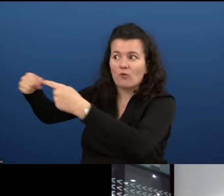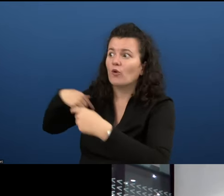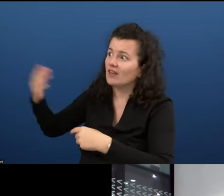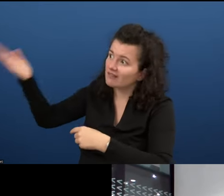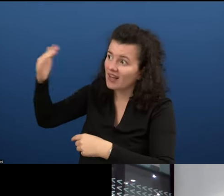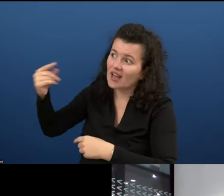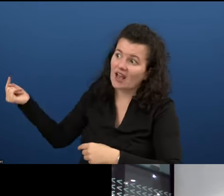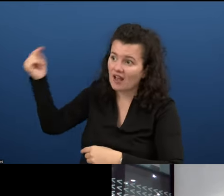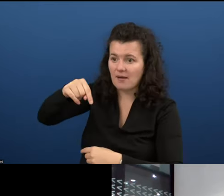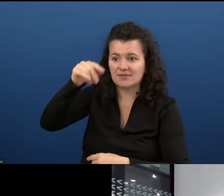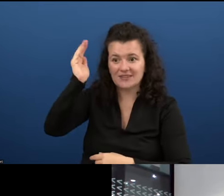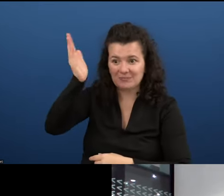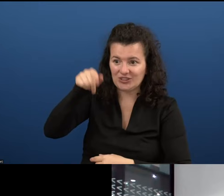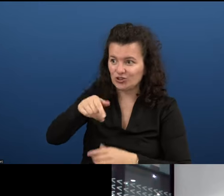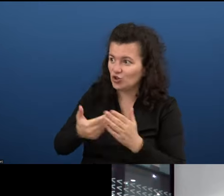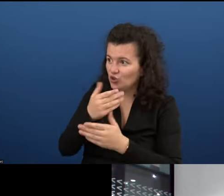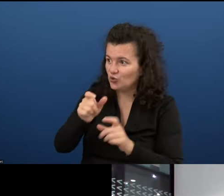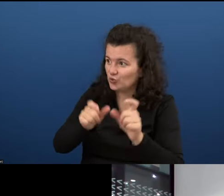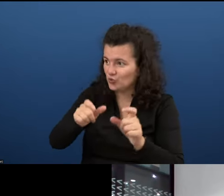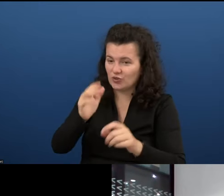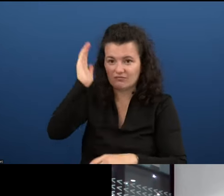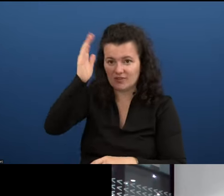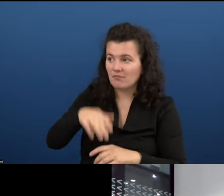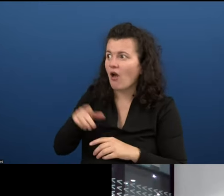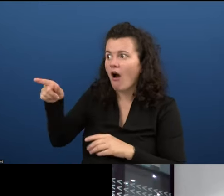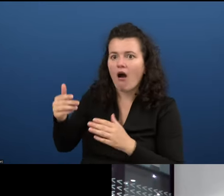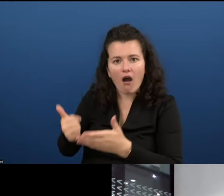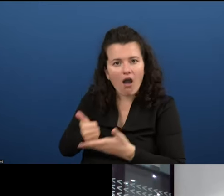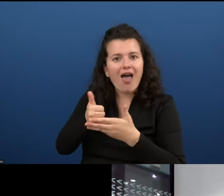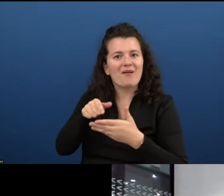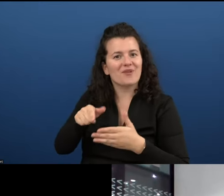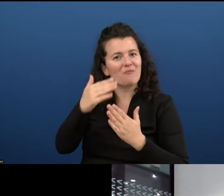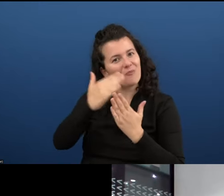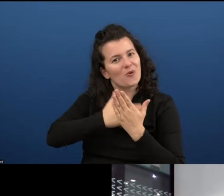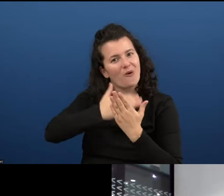know as a way of enhancing and improving our program. We are not now working on a mentorship